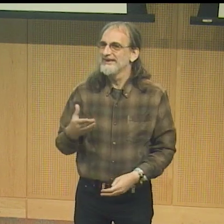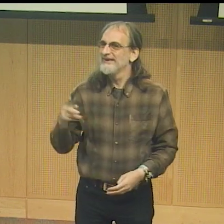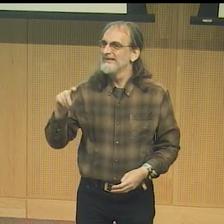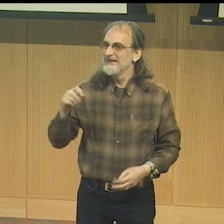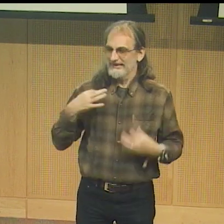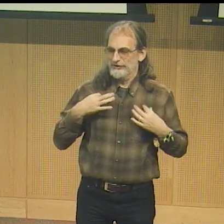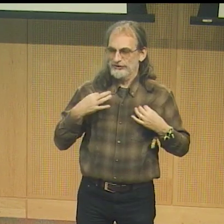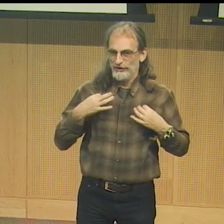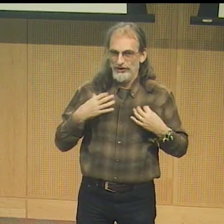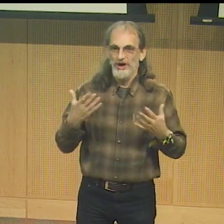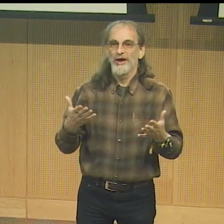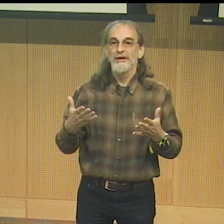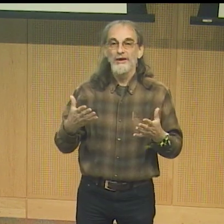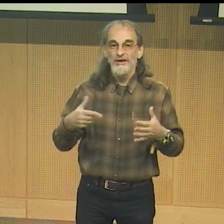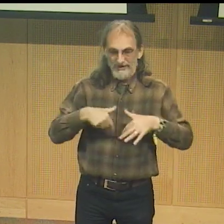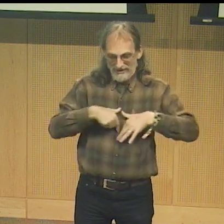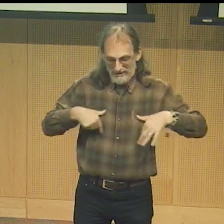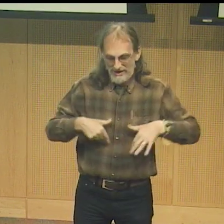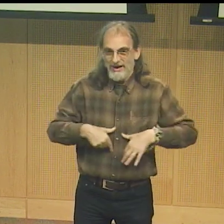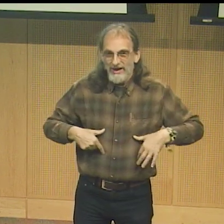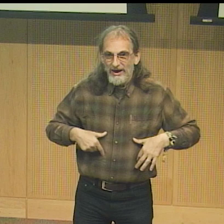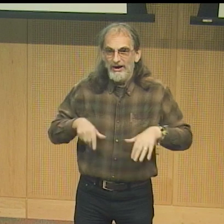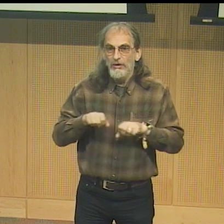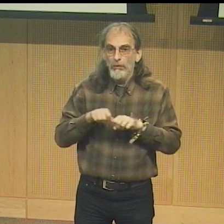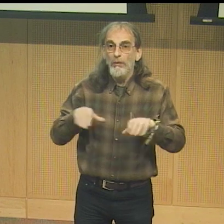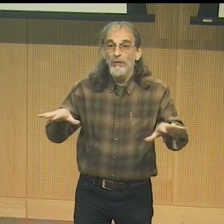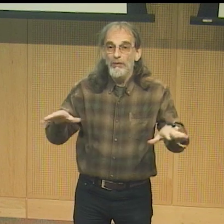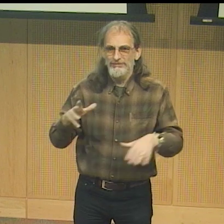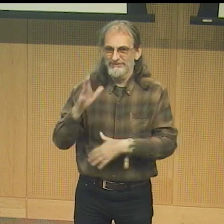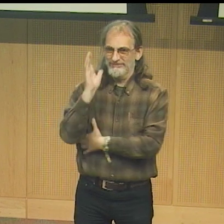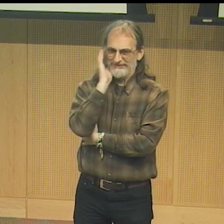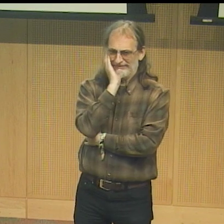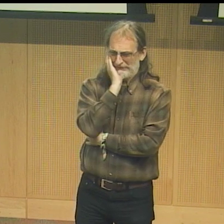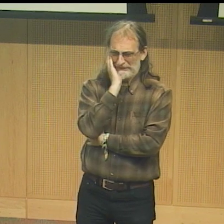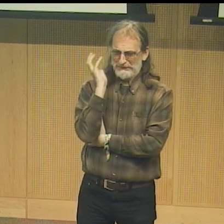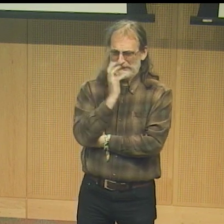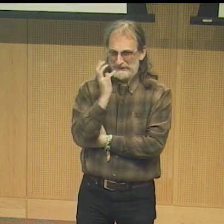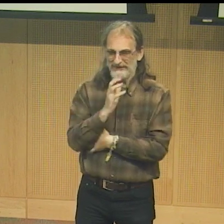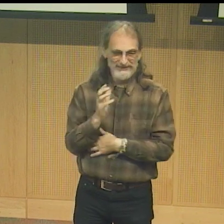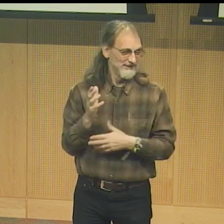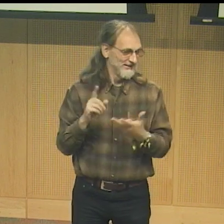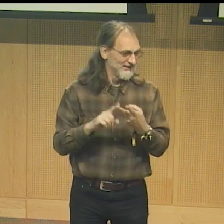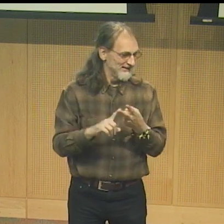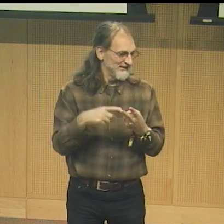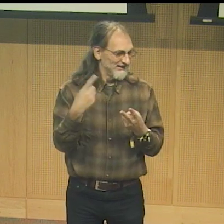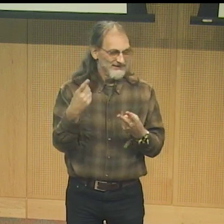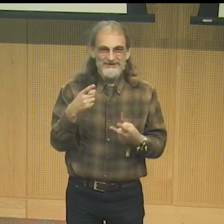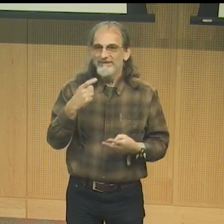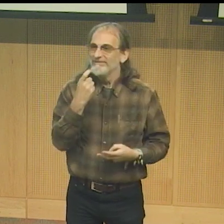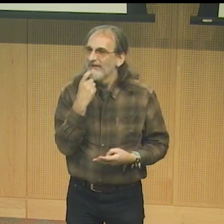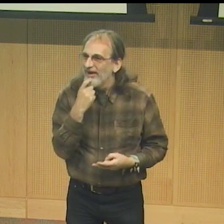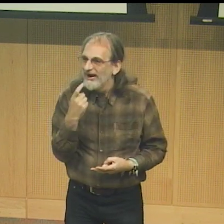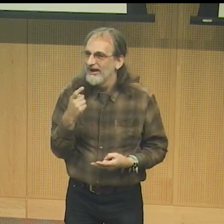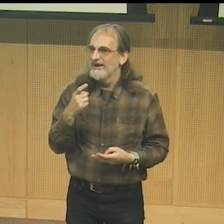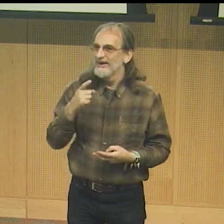promoting the concept of Deafhood. Very popular, amazingly popular. It surprises me still.